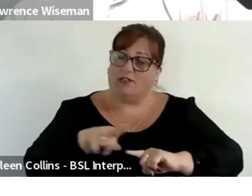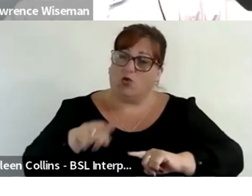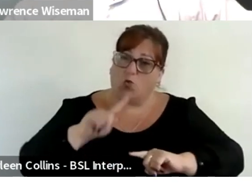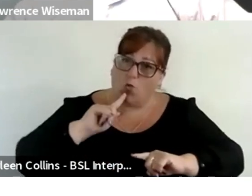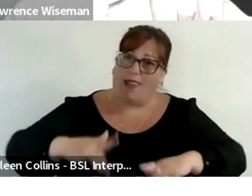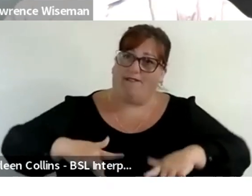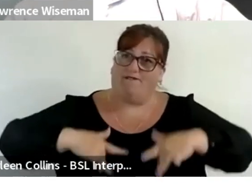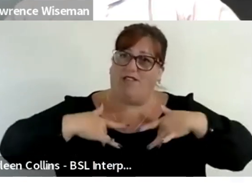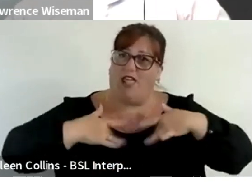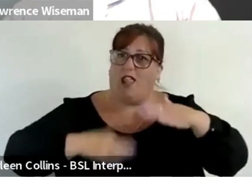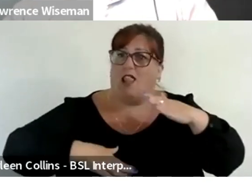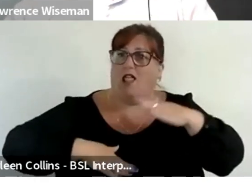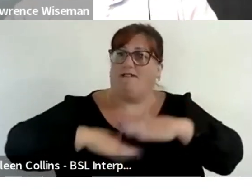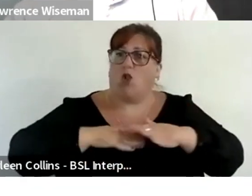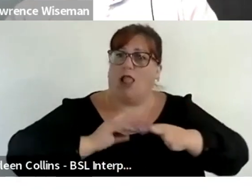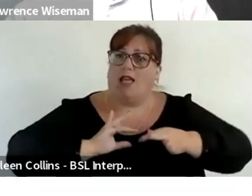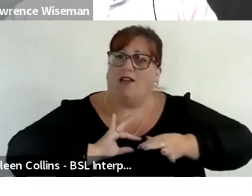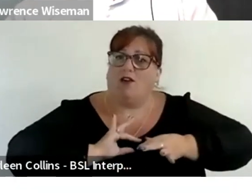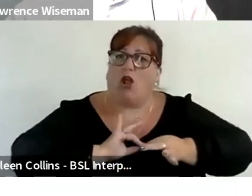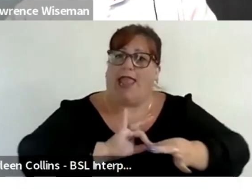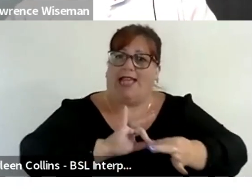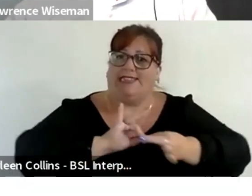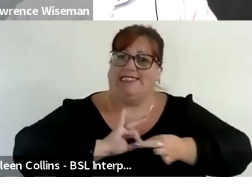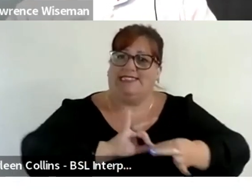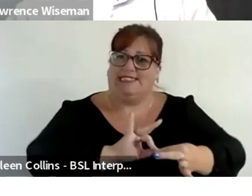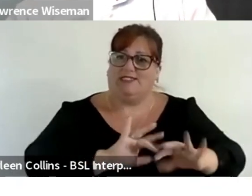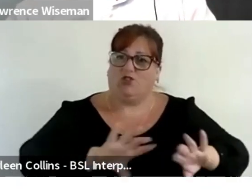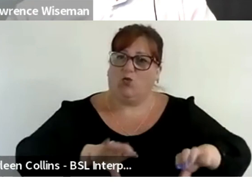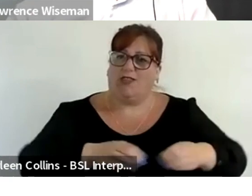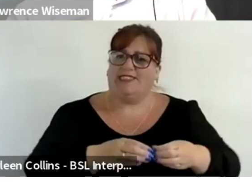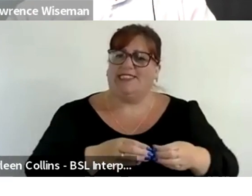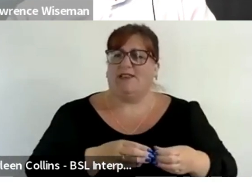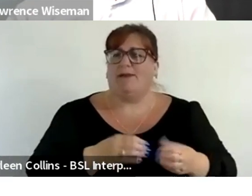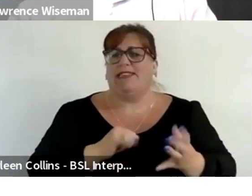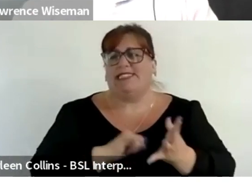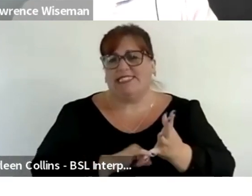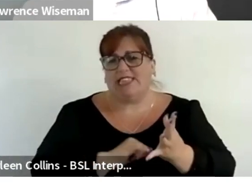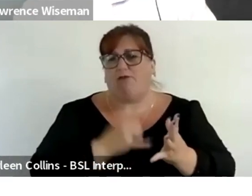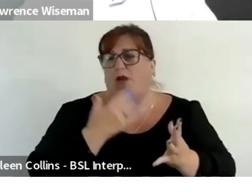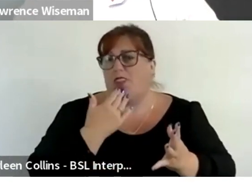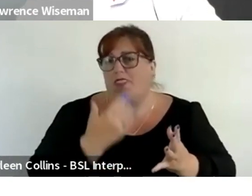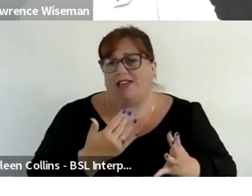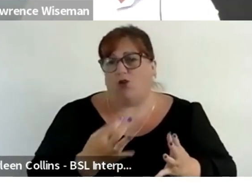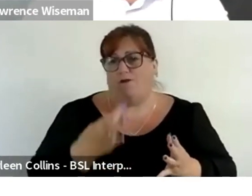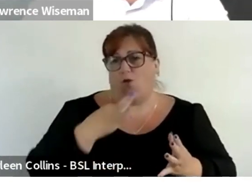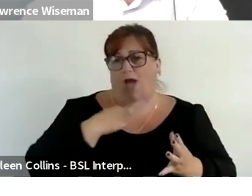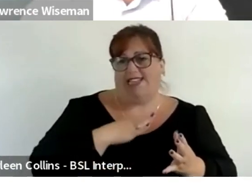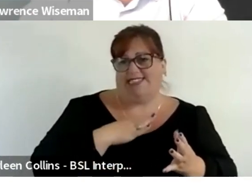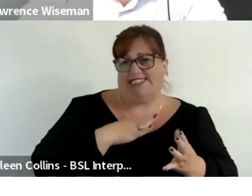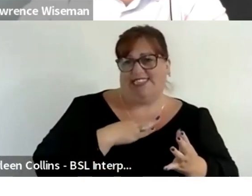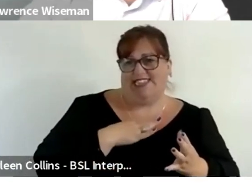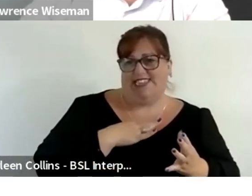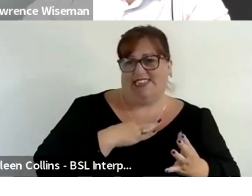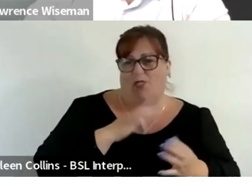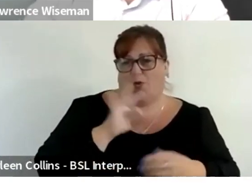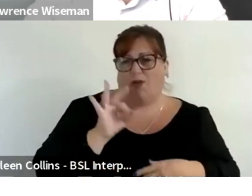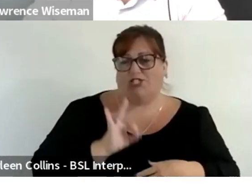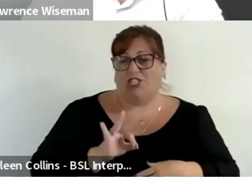Sarah, we are very grateful you feel comfortable asking that question in this environment, thank you very much. Congratulations on graduating next year, very exciting.